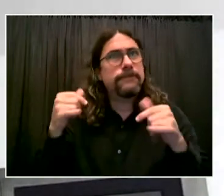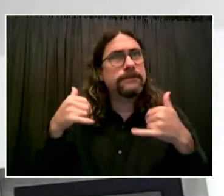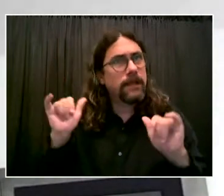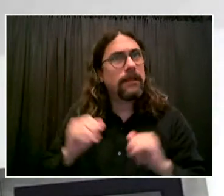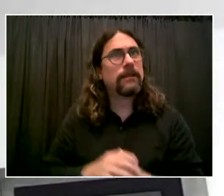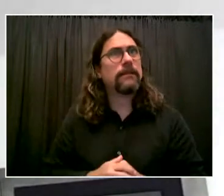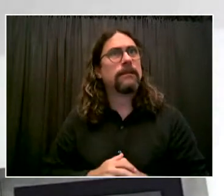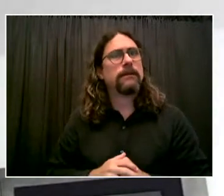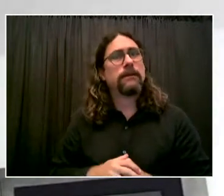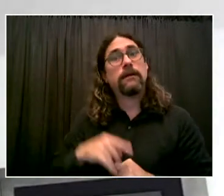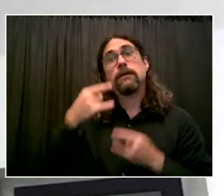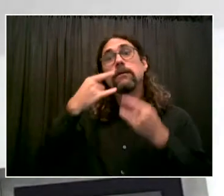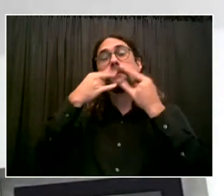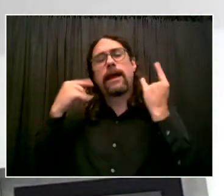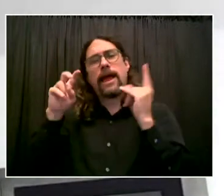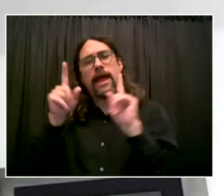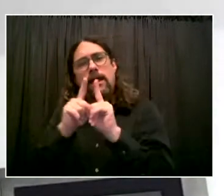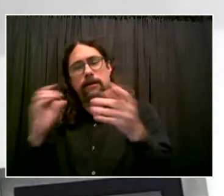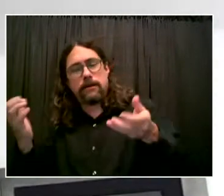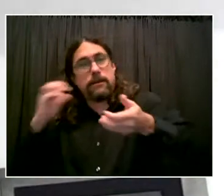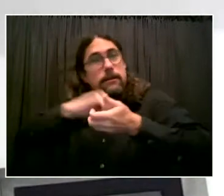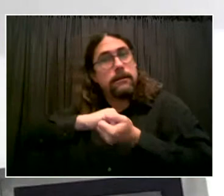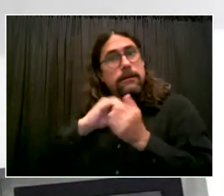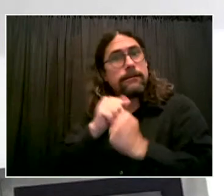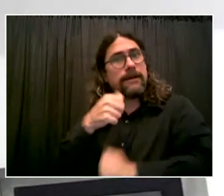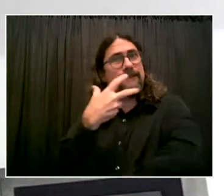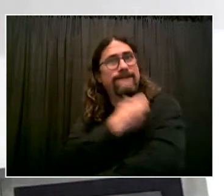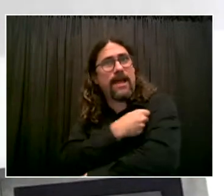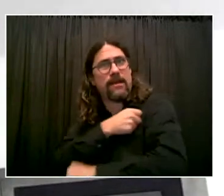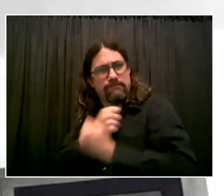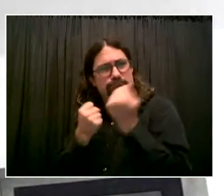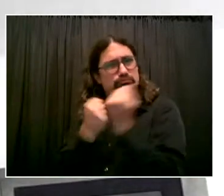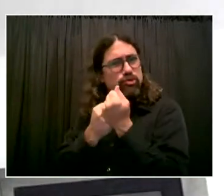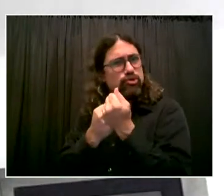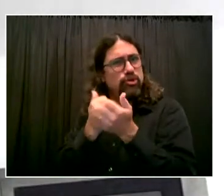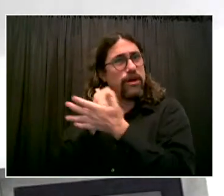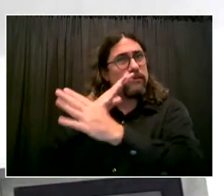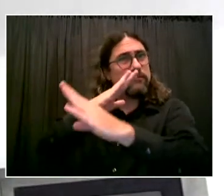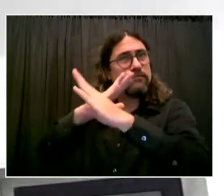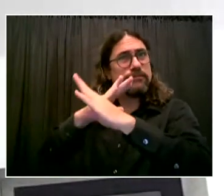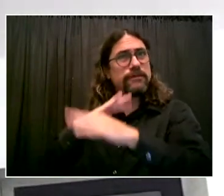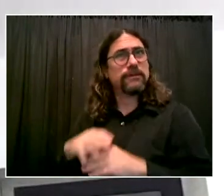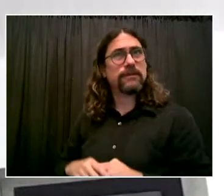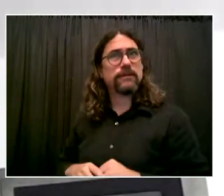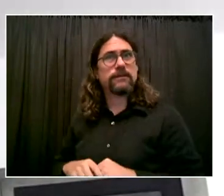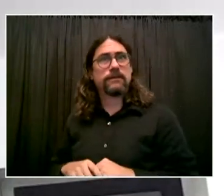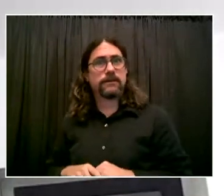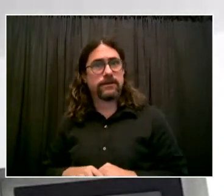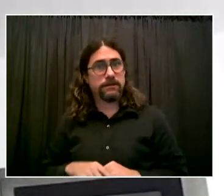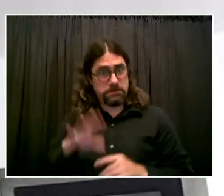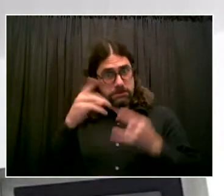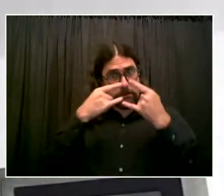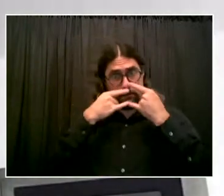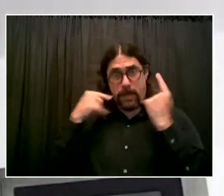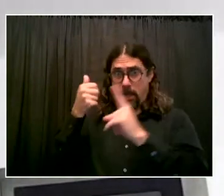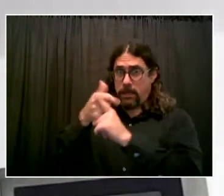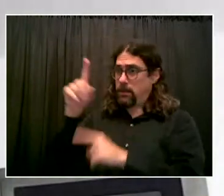ABOUT SAYING THOUGH, AS DR. CHOKSHI SAYS WE